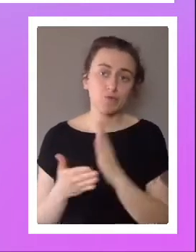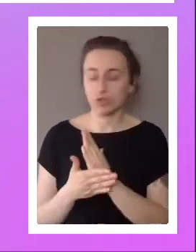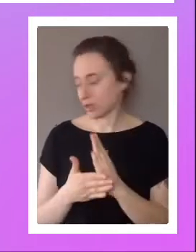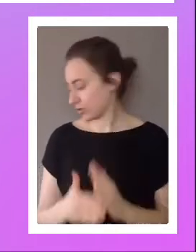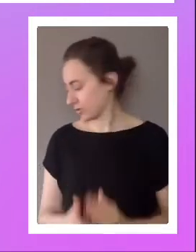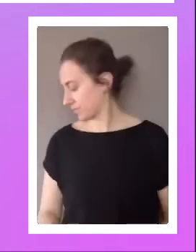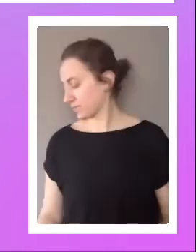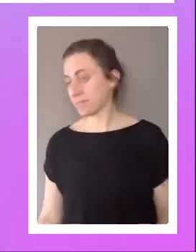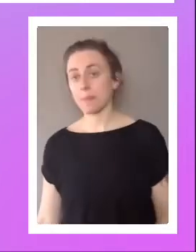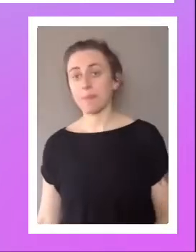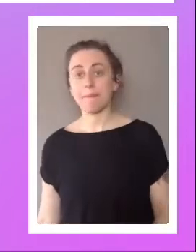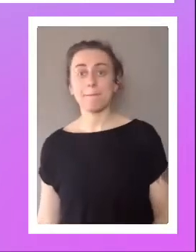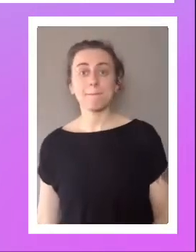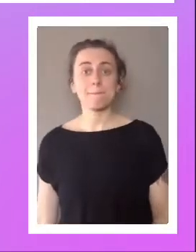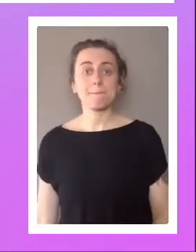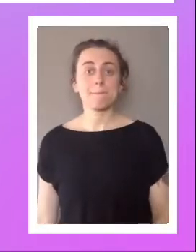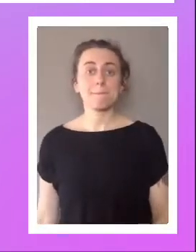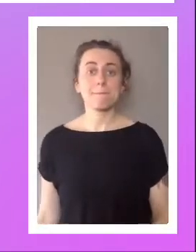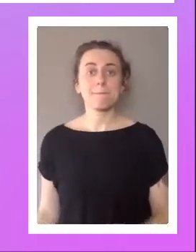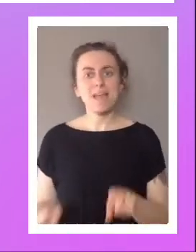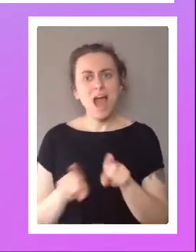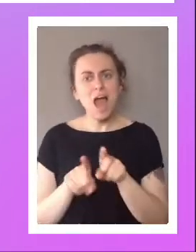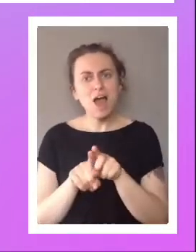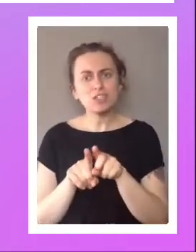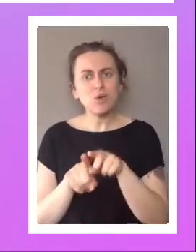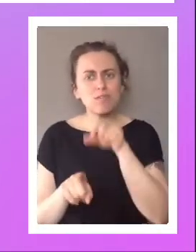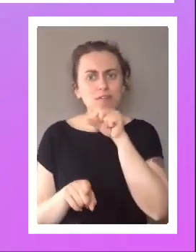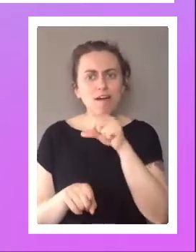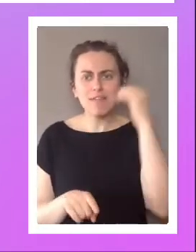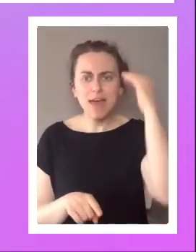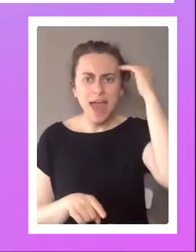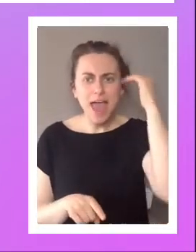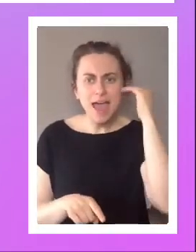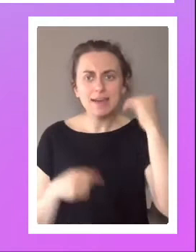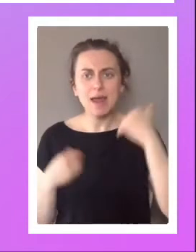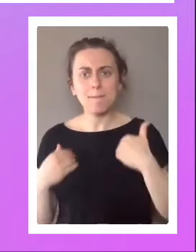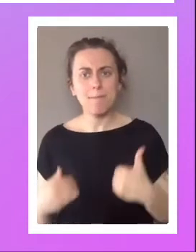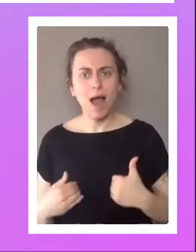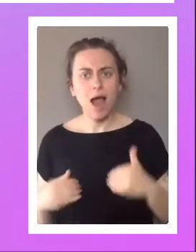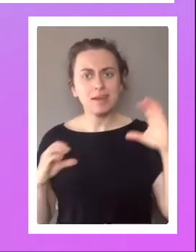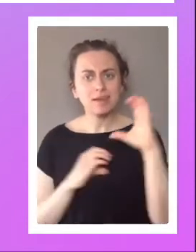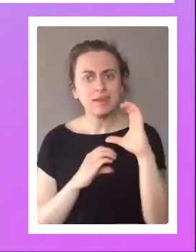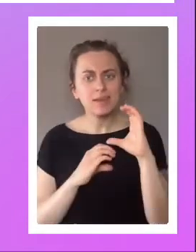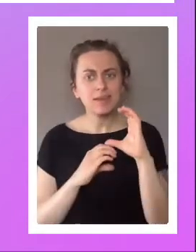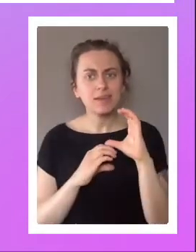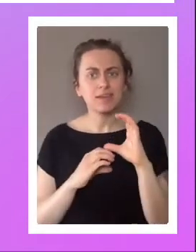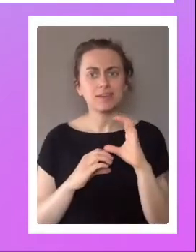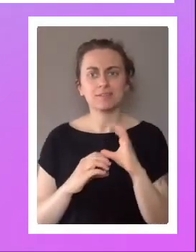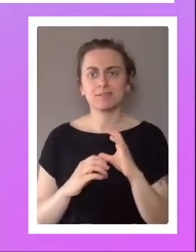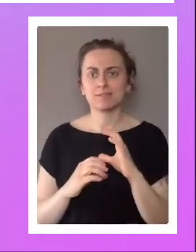I also love the head and body analogy. We have a couple of questions already